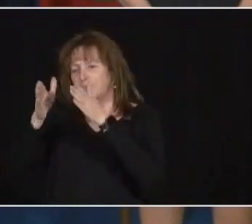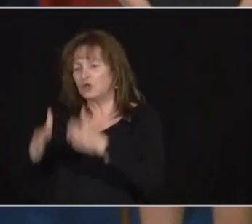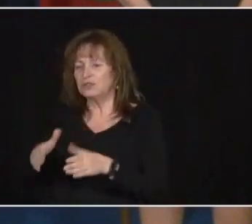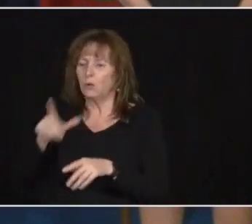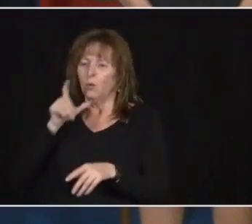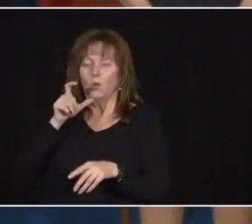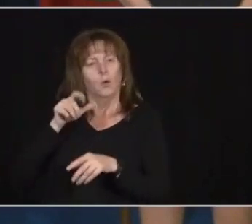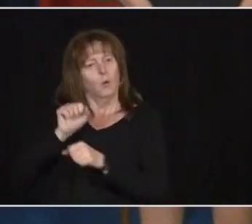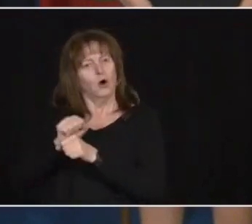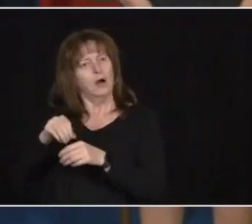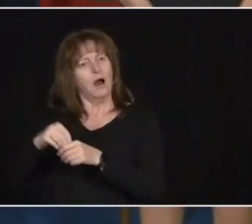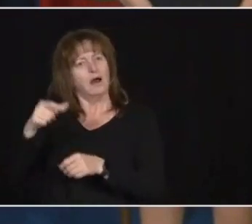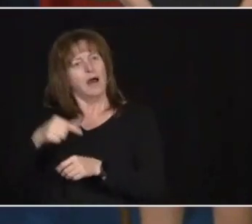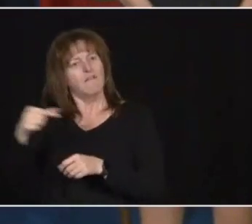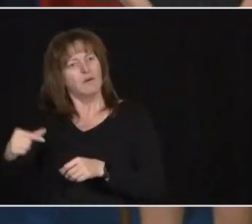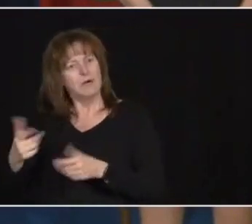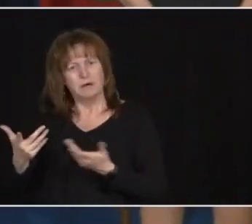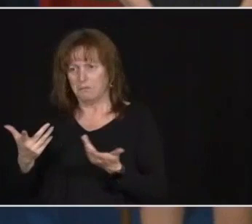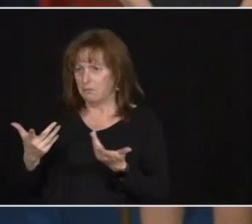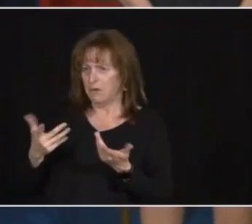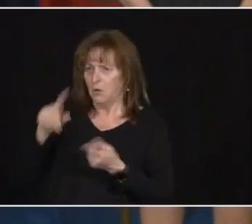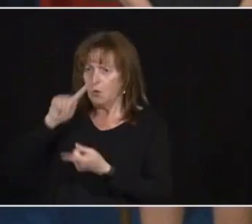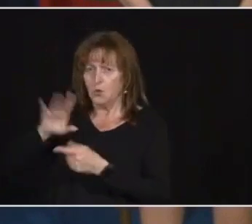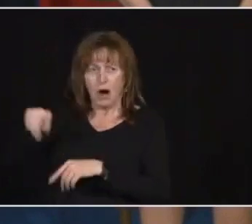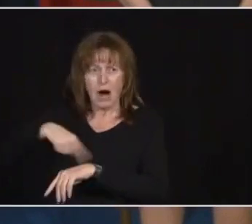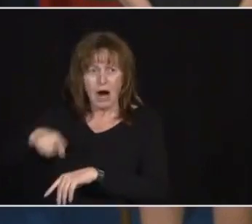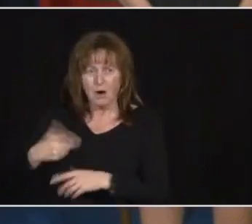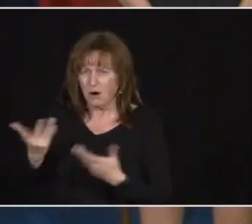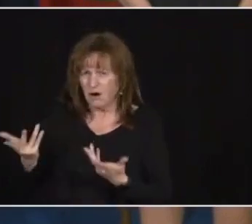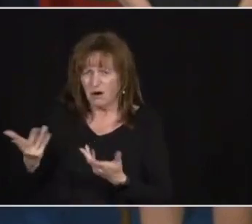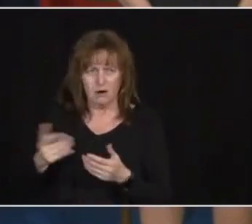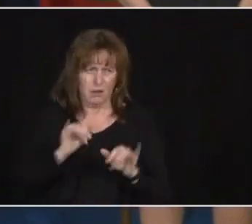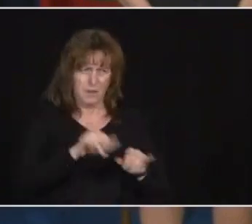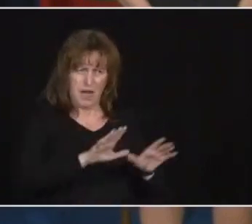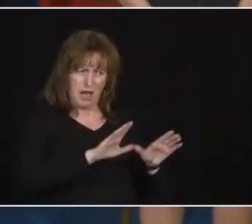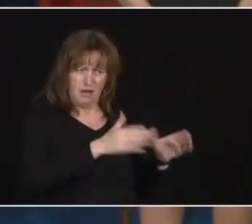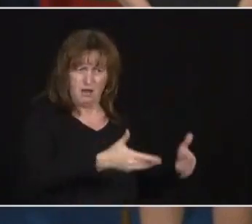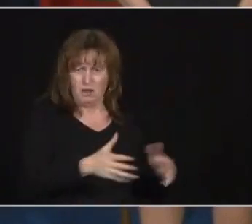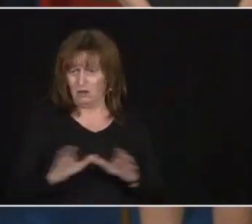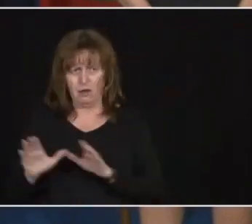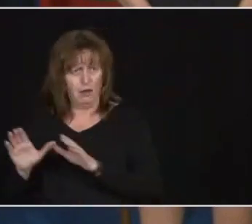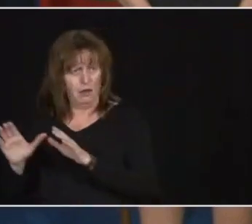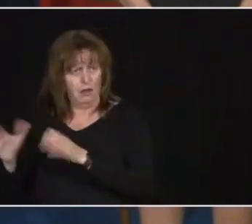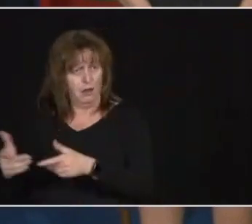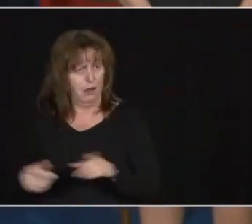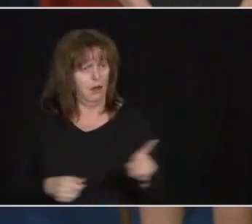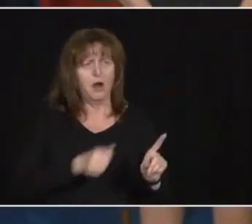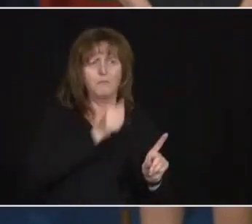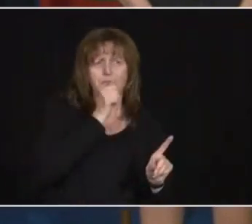Aren't you creating two classes of citizens in the province of Ontario, those that are protected because they